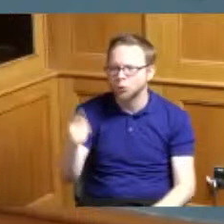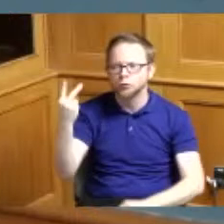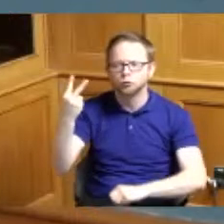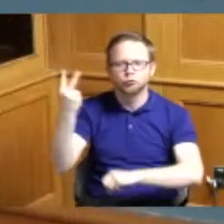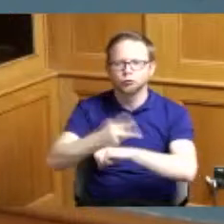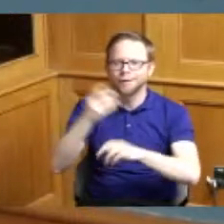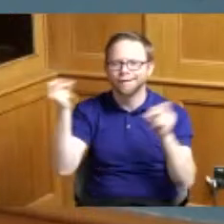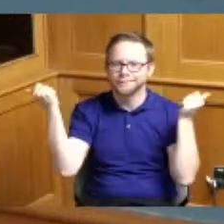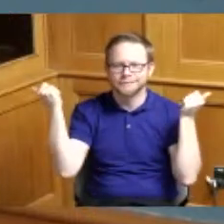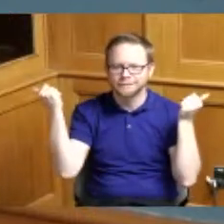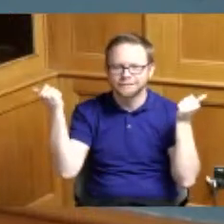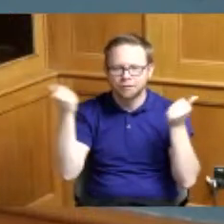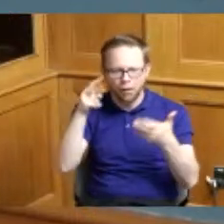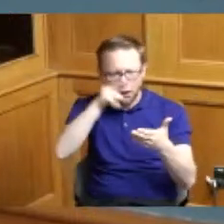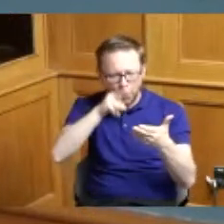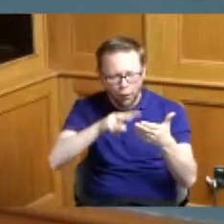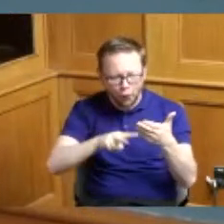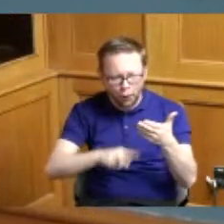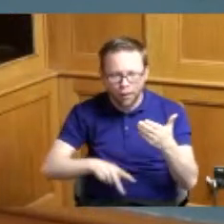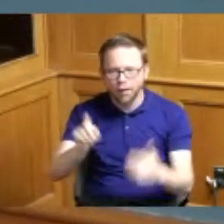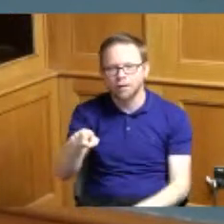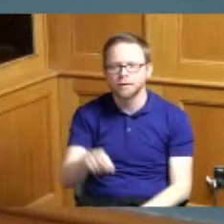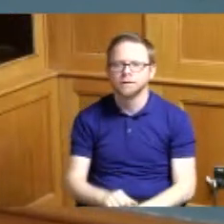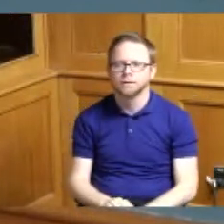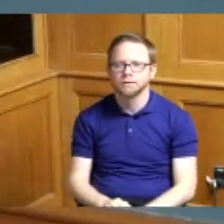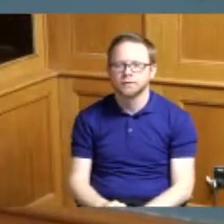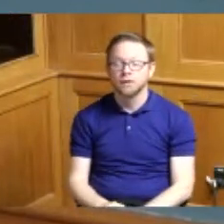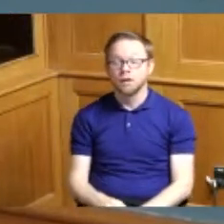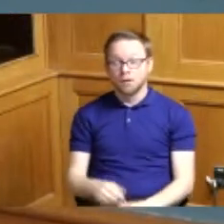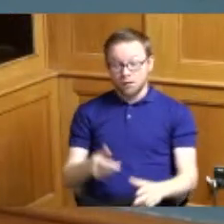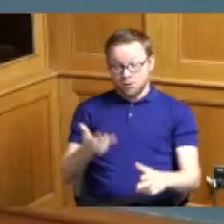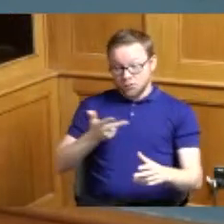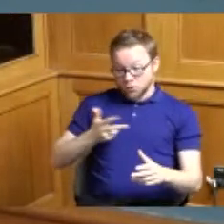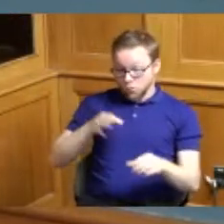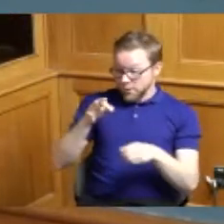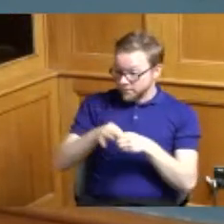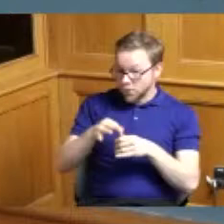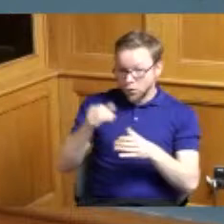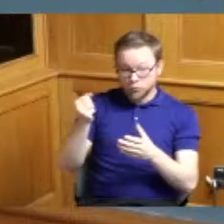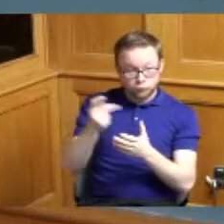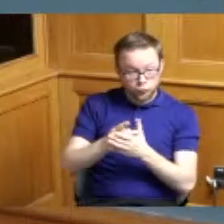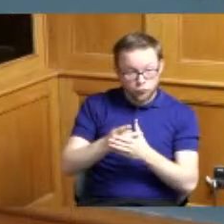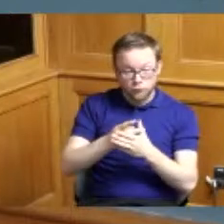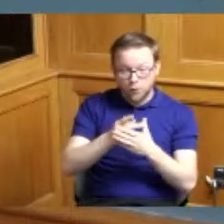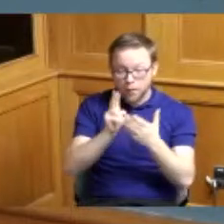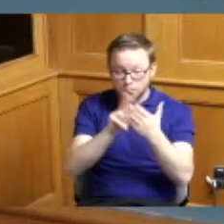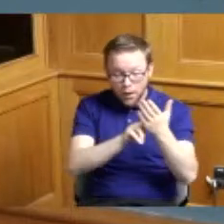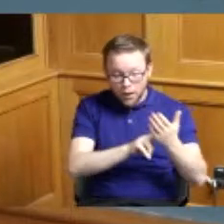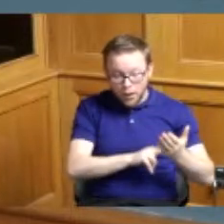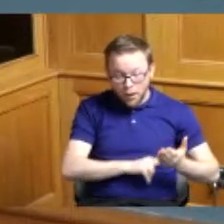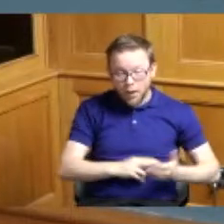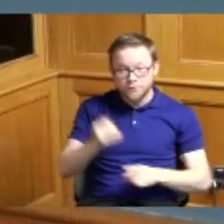if they do not once we vote on this and they come back and they don't go with what your language is